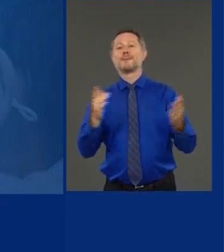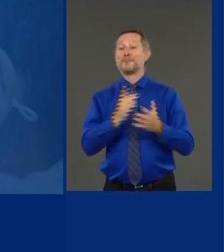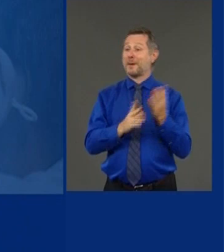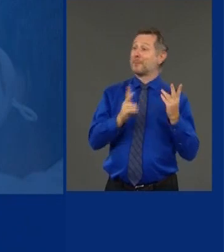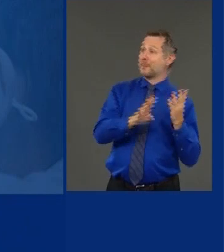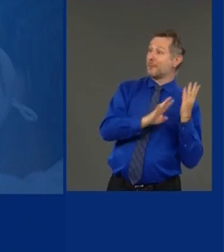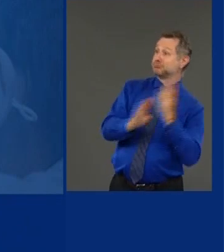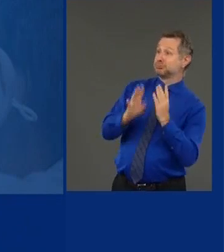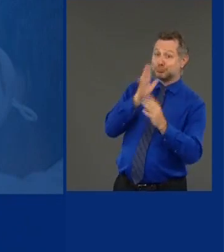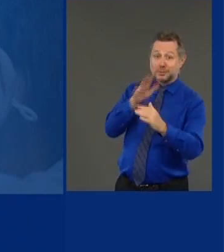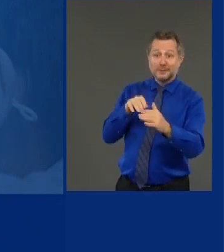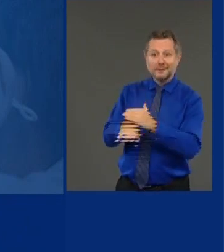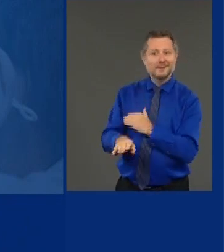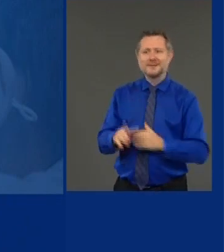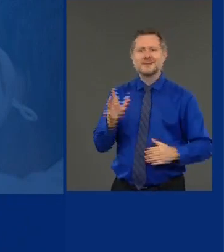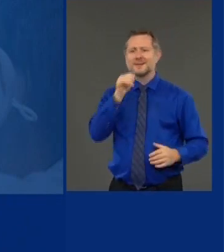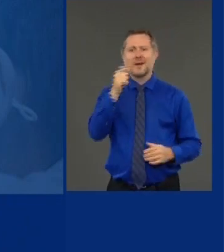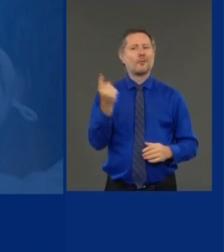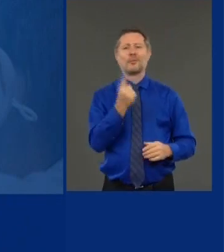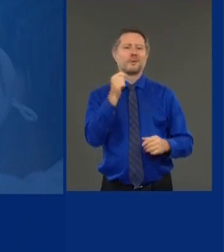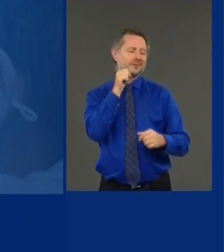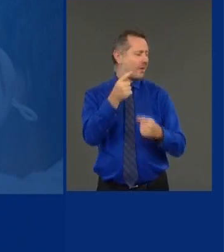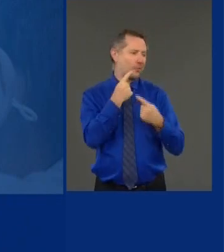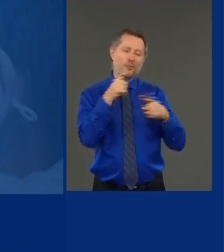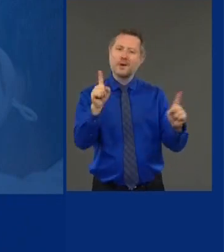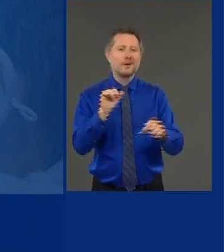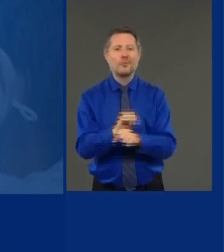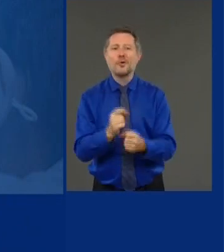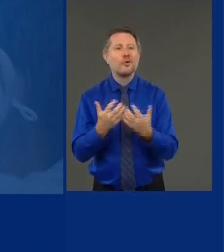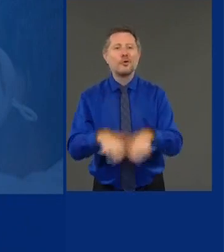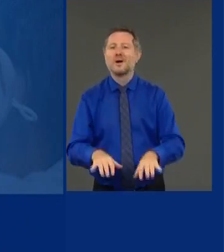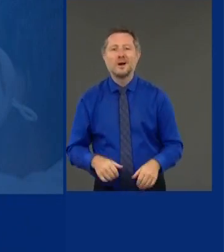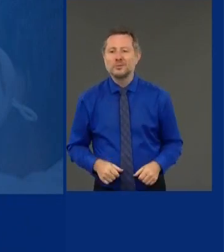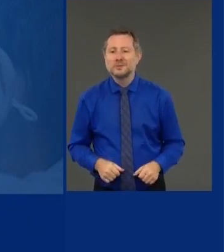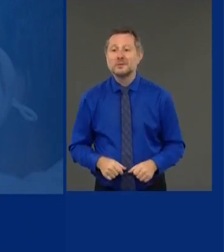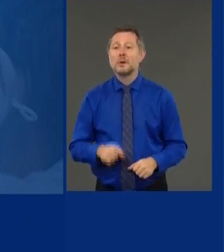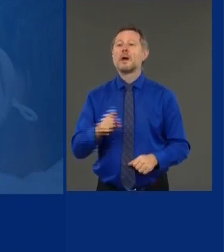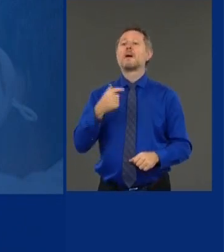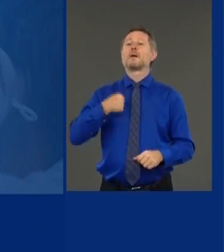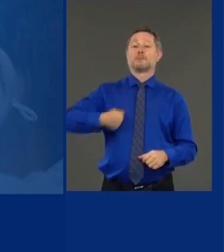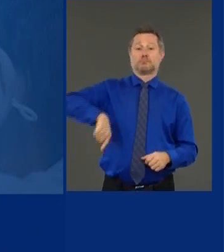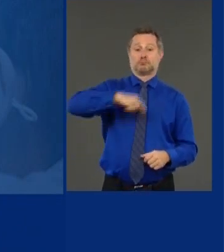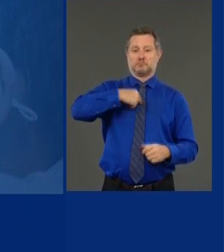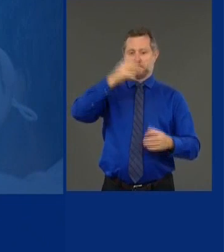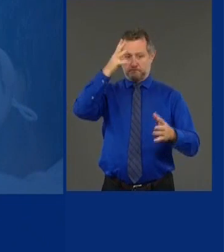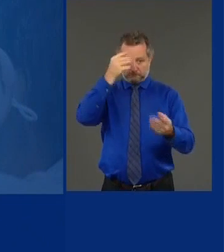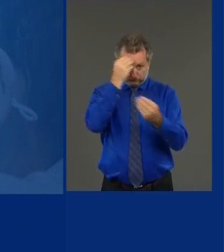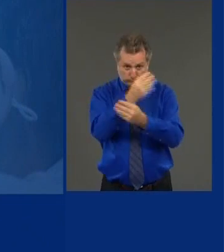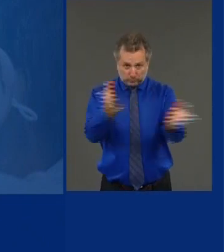ARE GOING TO COME. IT'S NOT, WELL, THE GOVERNMENT SAID THE SCHOOLS ARE OPEN, NOW EVERYBODY MUST GO. IT'S NOT GOING TO HAPPEN THAT